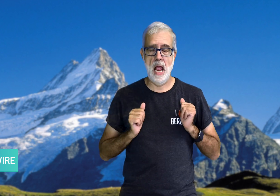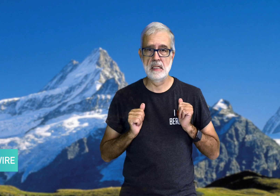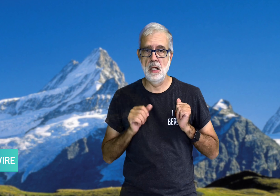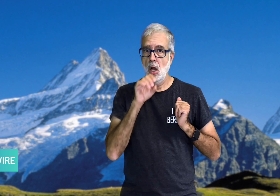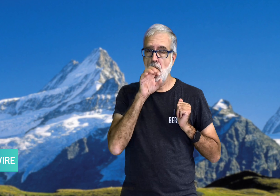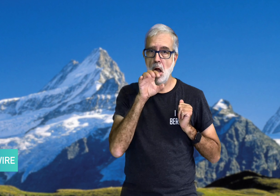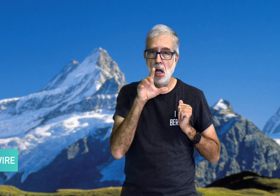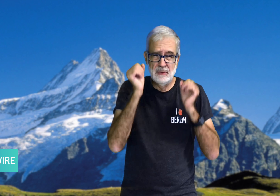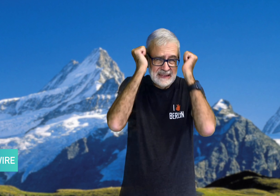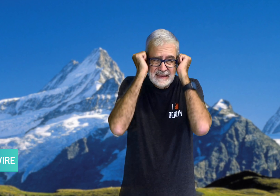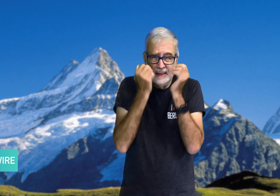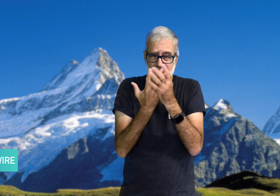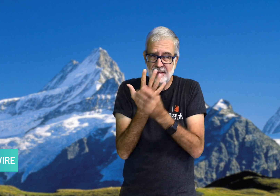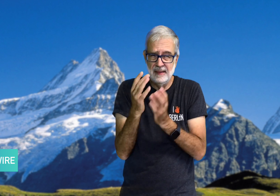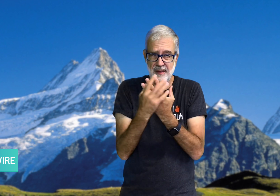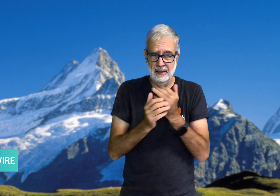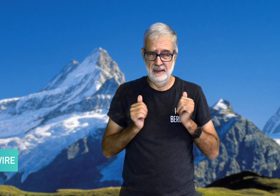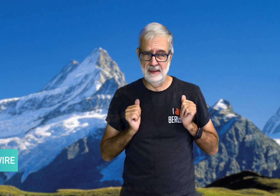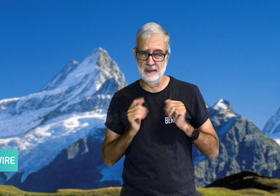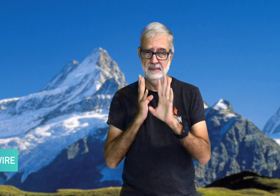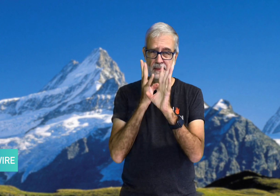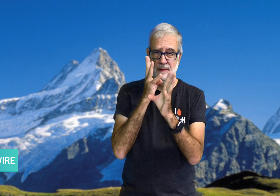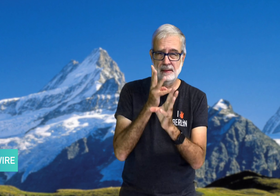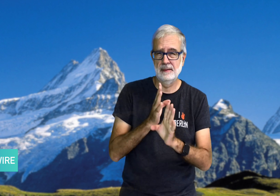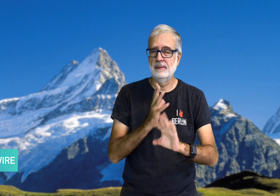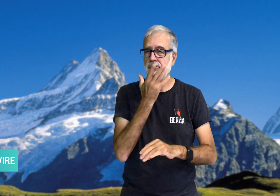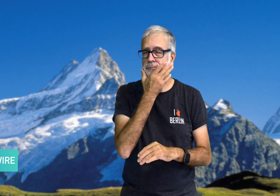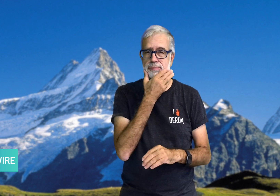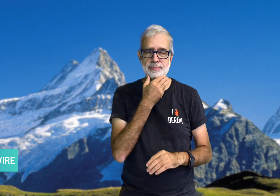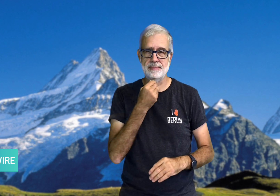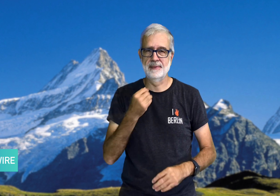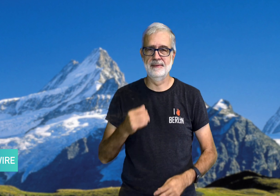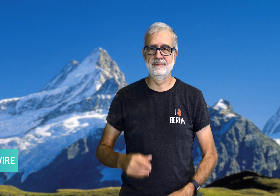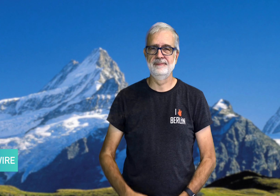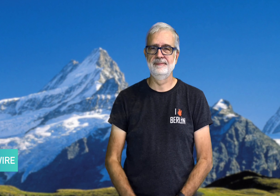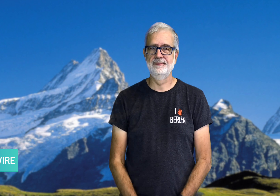As I walked, steam came out of my mouth. I wore a hat and mittens. It was very beautiful.